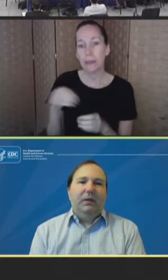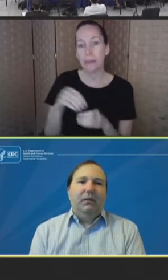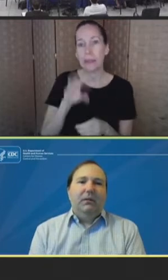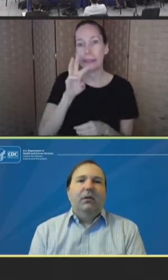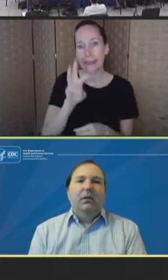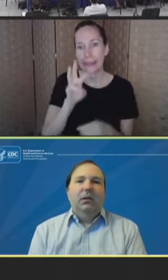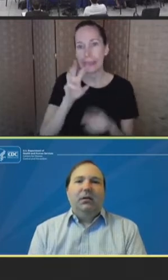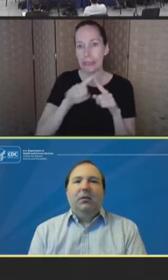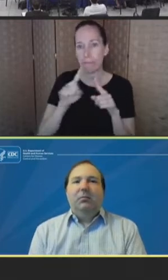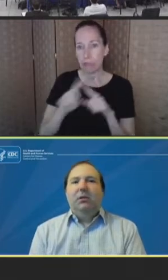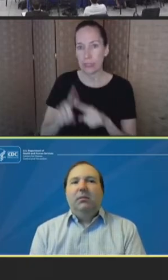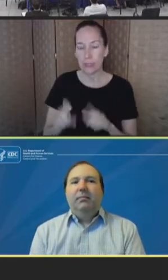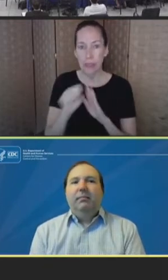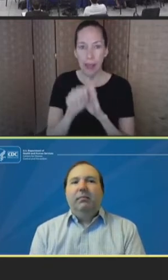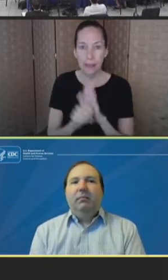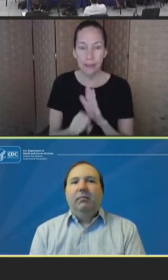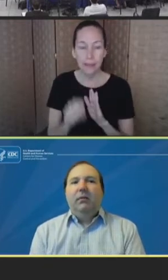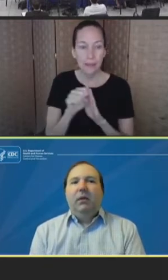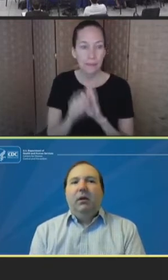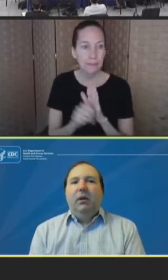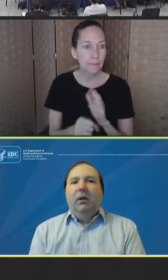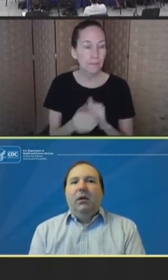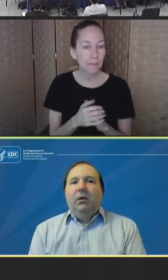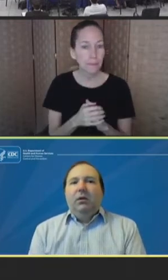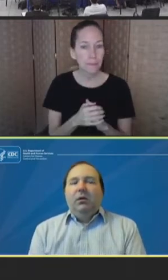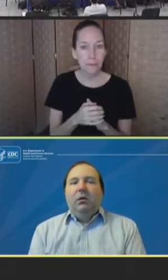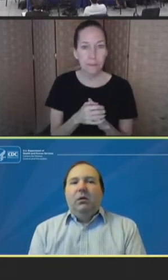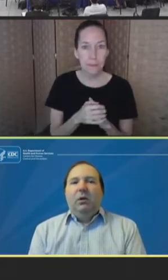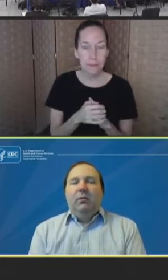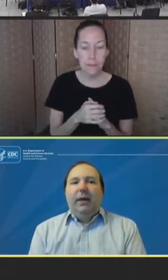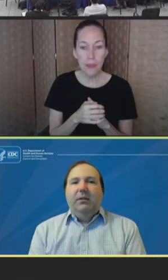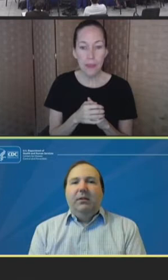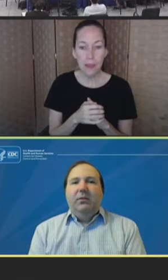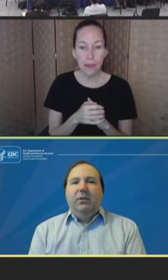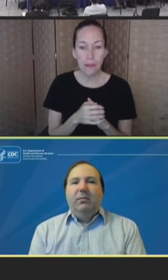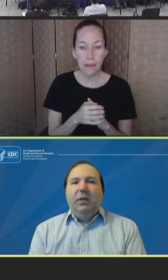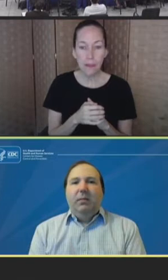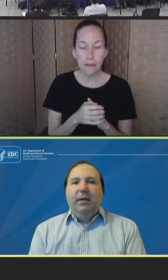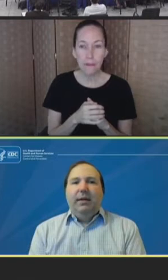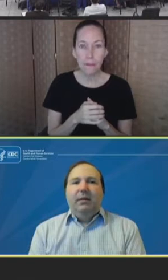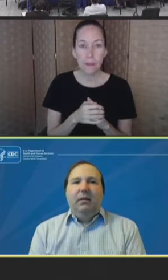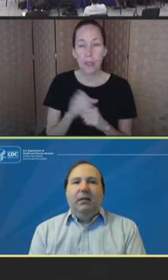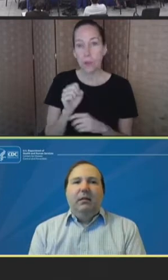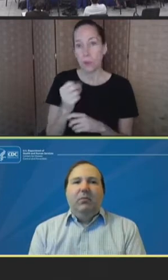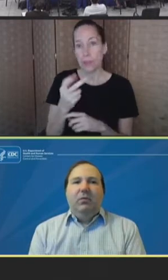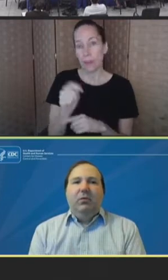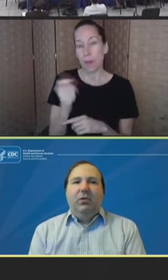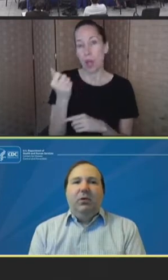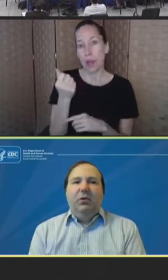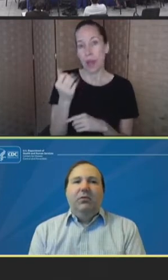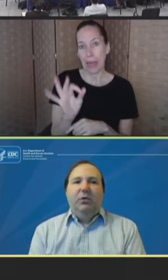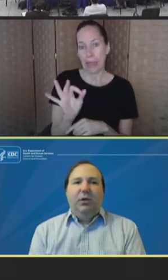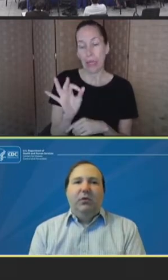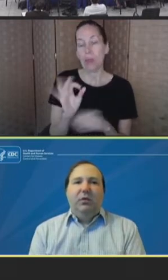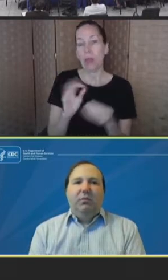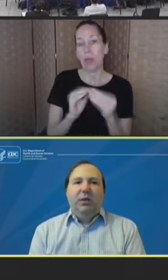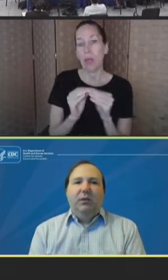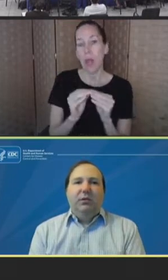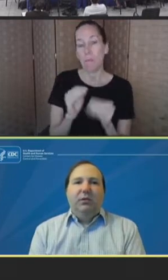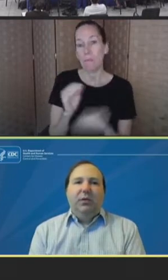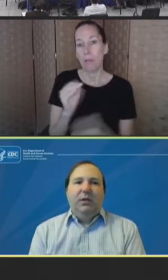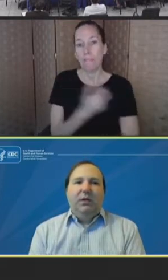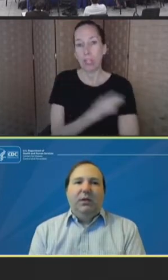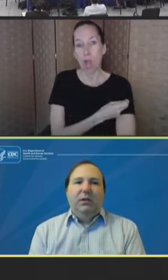Next slide, please. So as of September 19th, the number of doses of JYNNEOS administered in VSD,